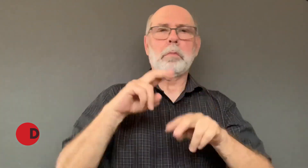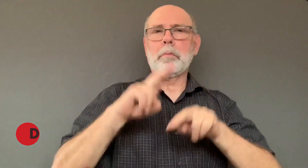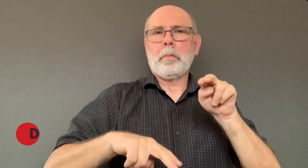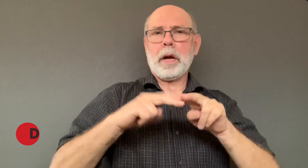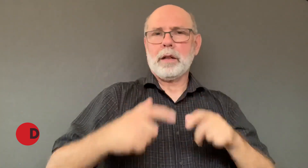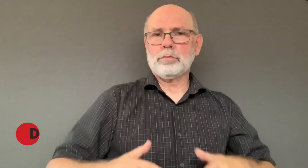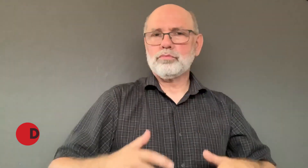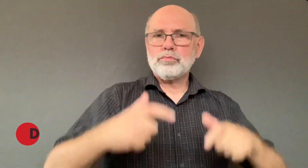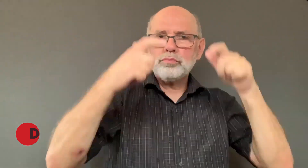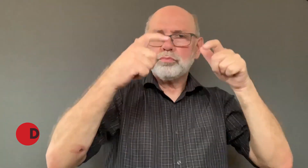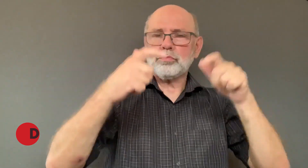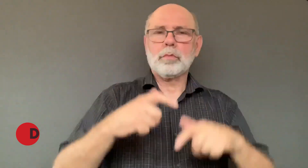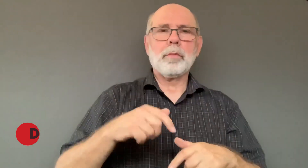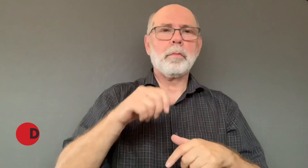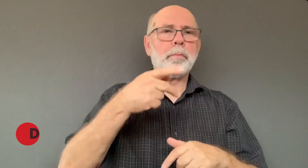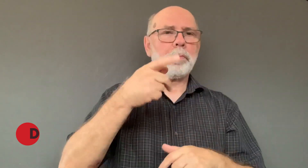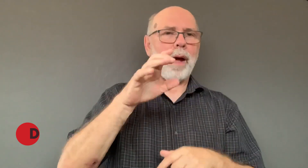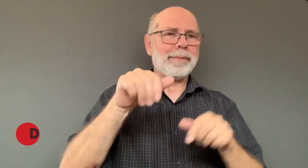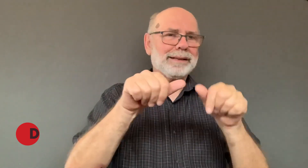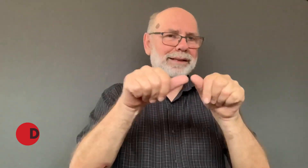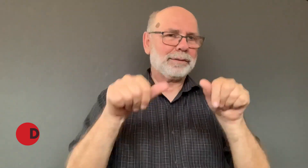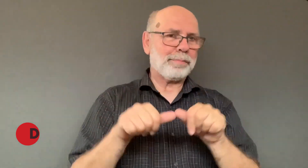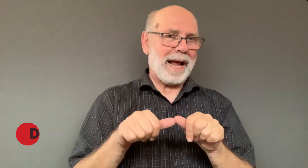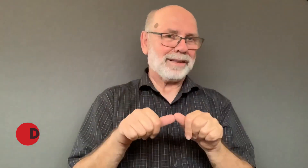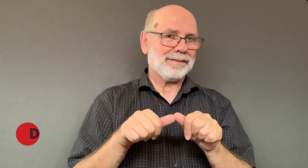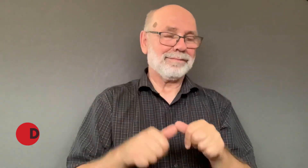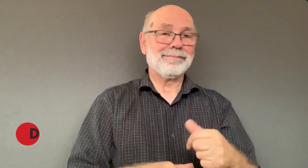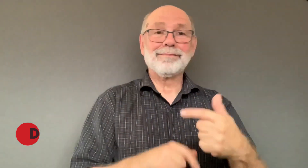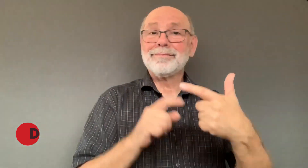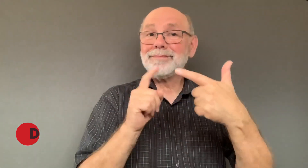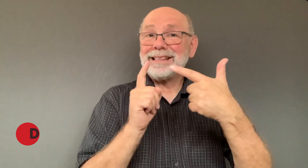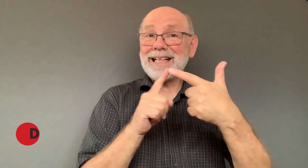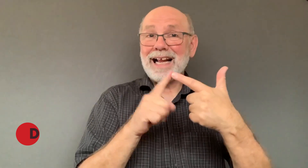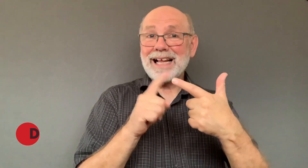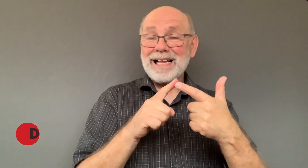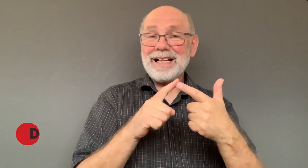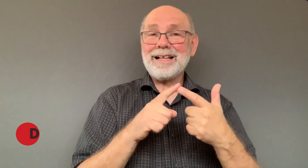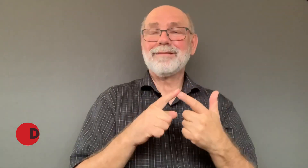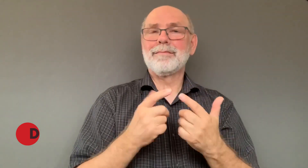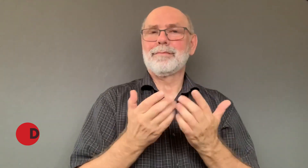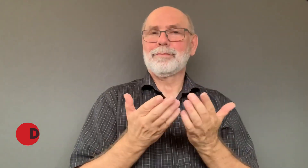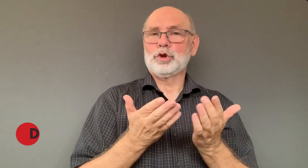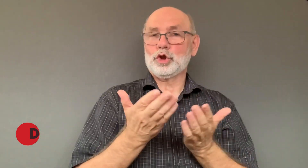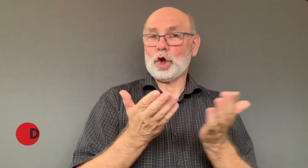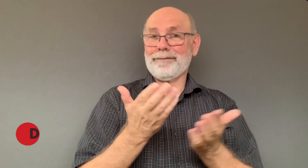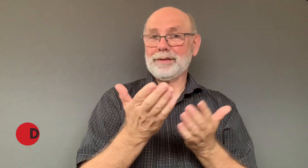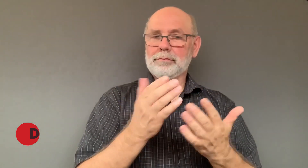the inside of structural buildings and public spaces; secondly, the design